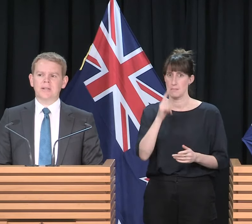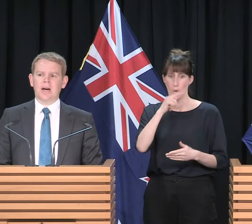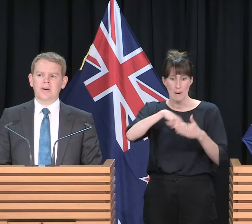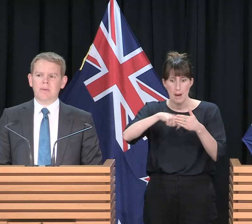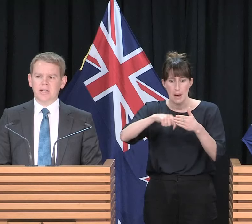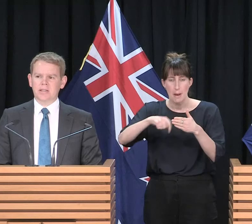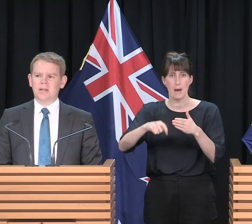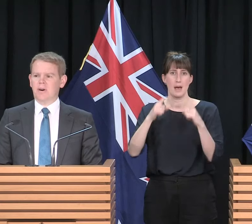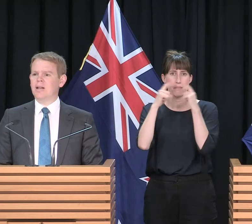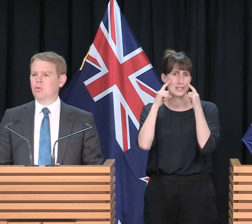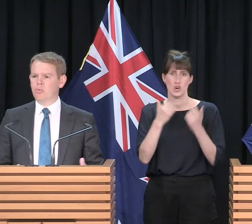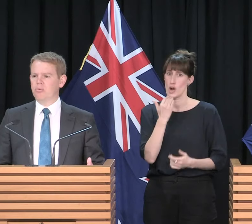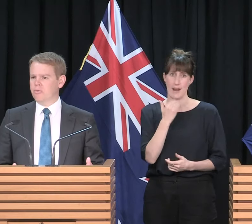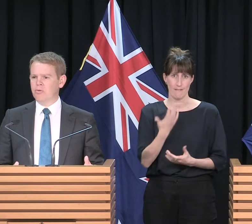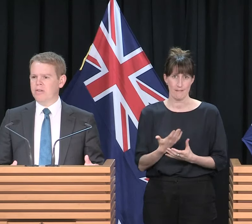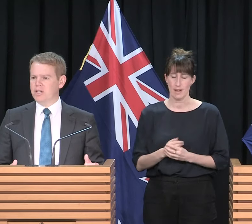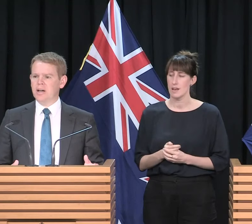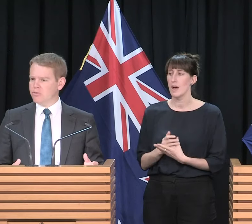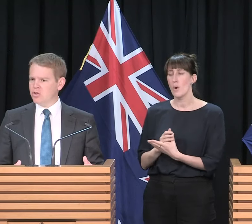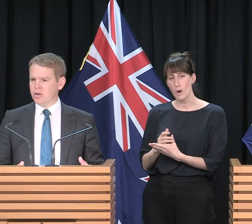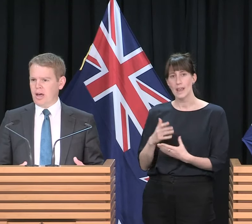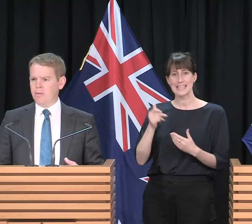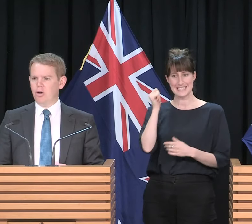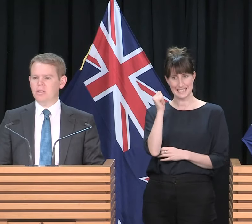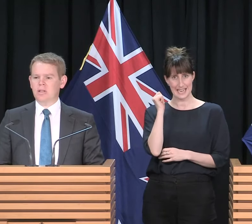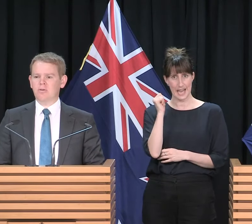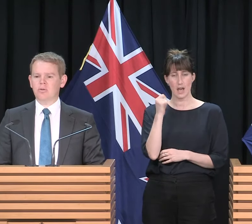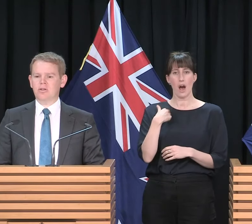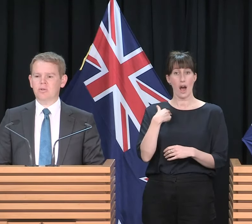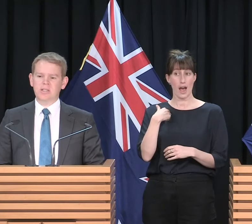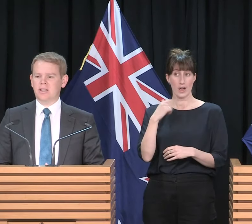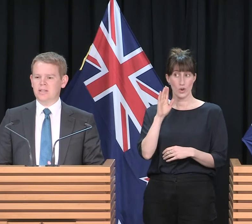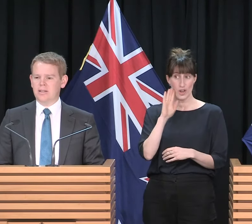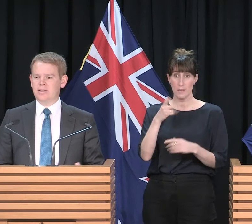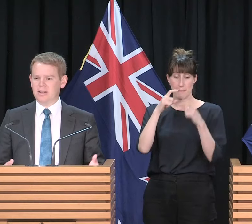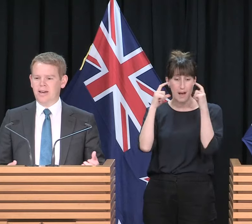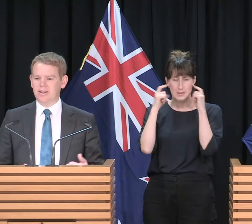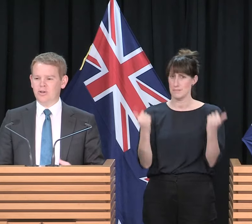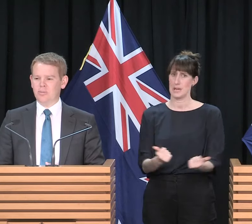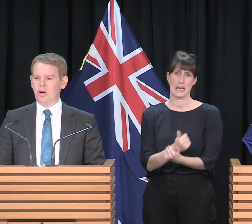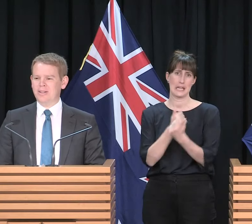We simply cannot afford to be complacent. Our best chance of